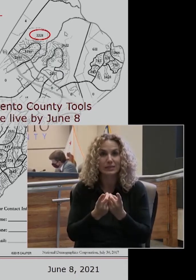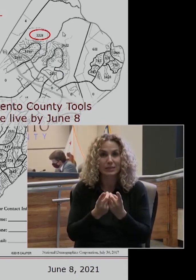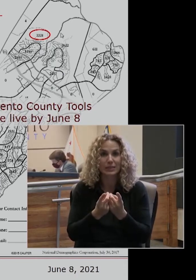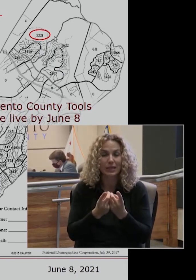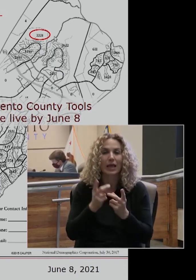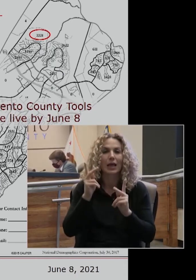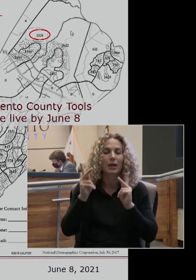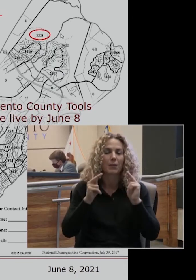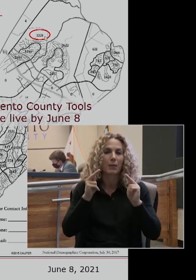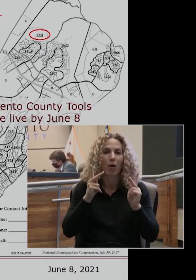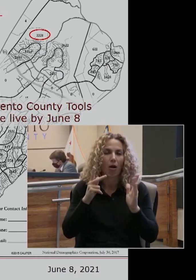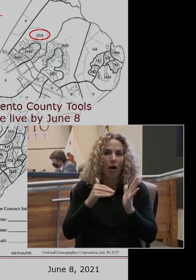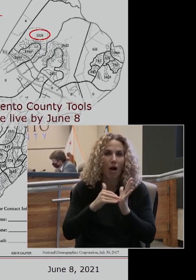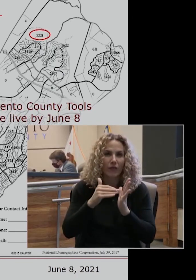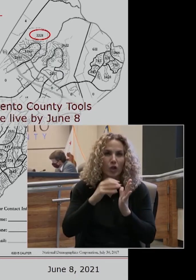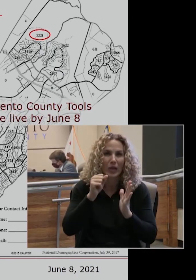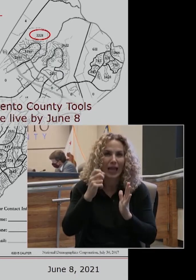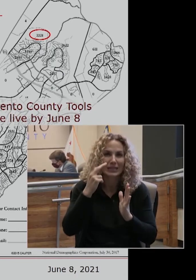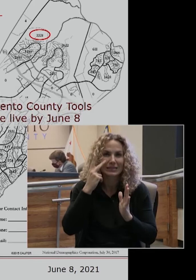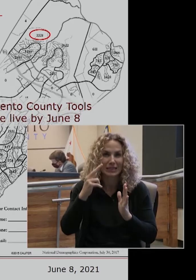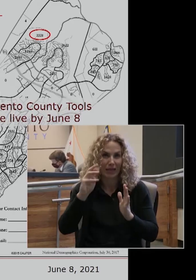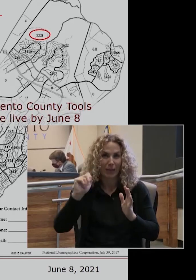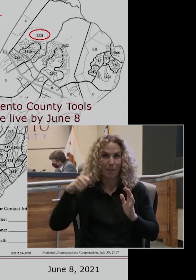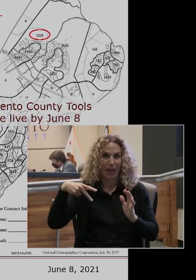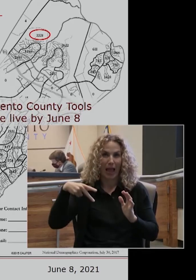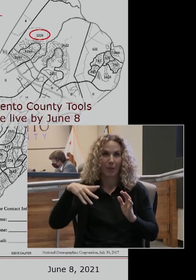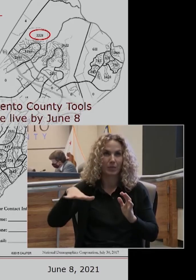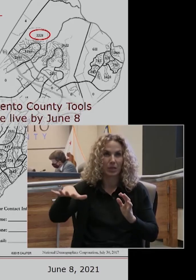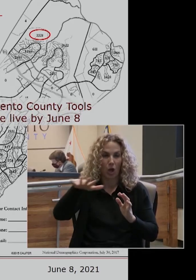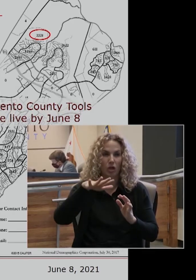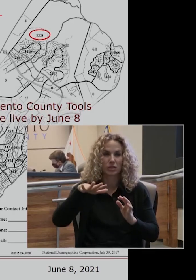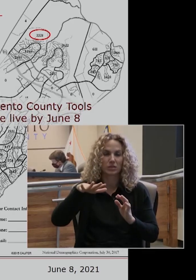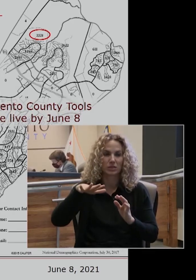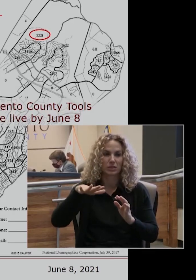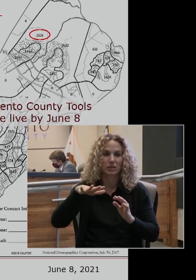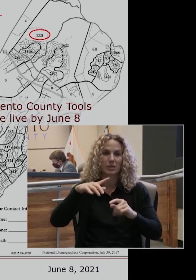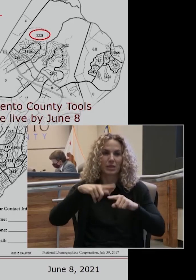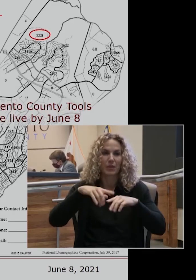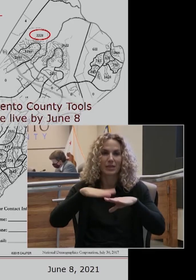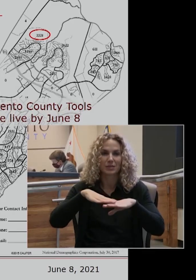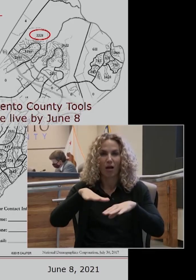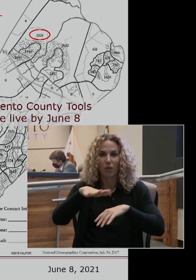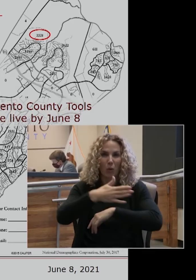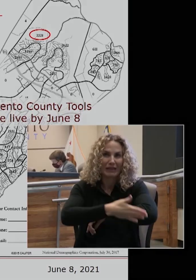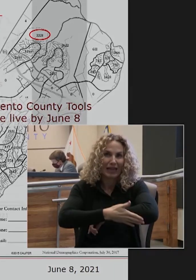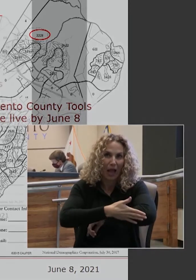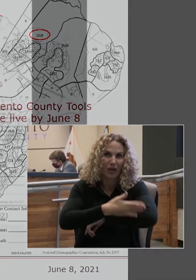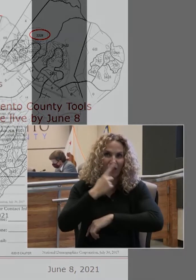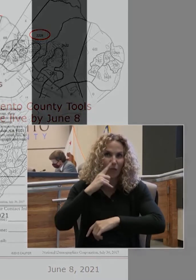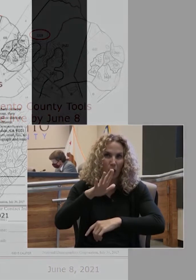AND THERE IS A POPULATION THAT KIND OF FUN. KIND OF FUN. YOU CAN SEE IT ON THE MAPS AS YOU CAN SEE IT ON THE MAPS AS THEY THUMB THROUGH WORK COMING